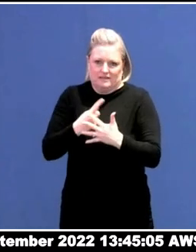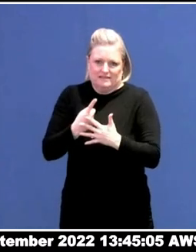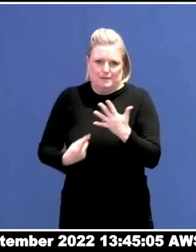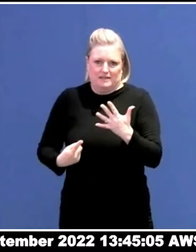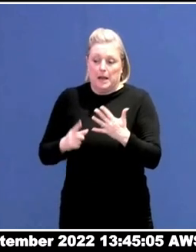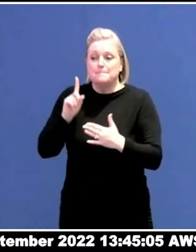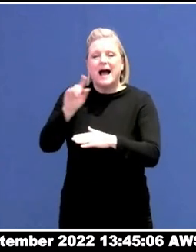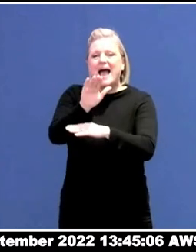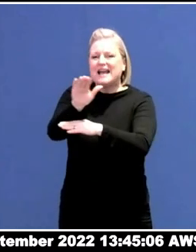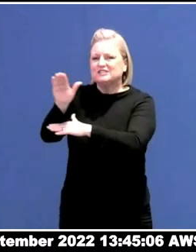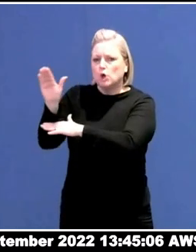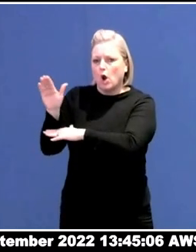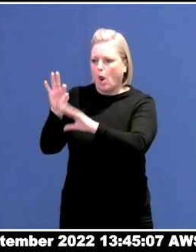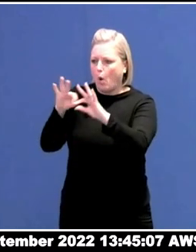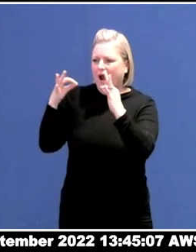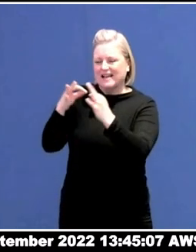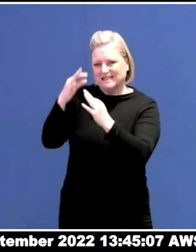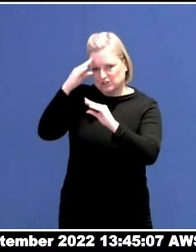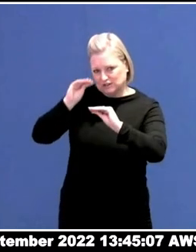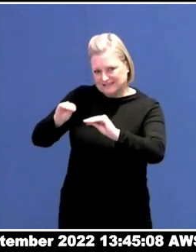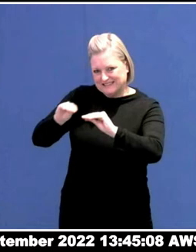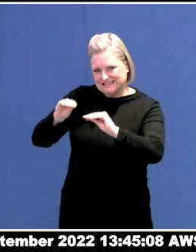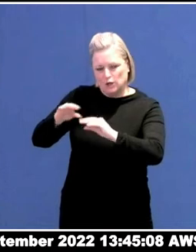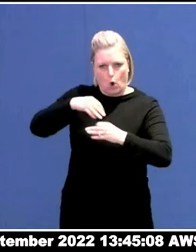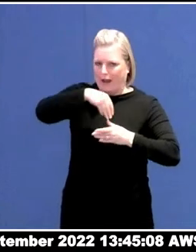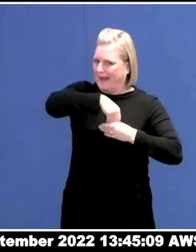And I would say, you know, if you look, for example, at mental health conditions,